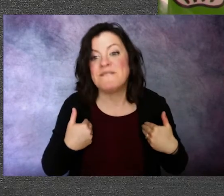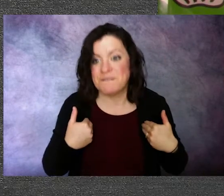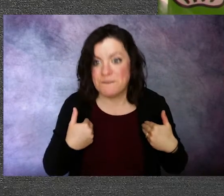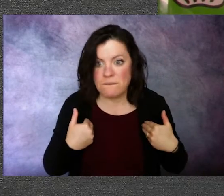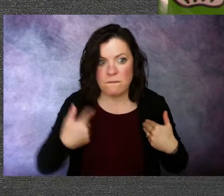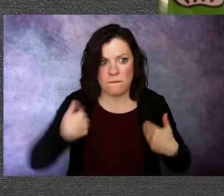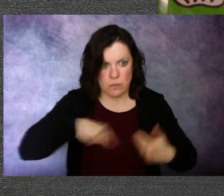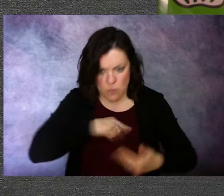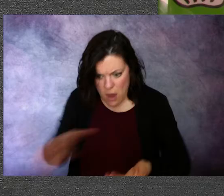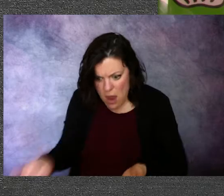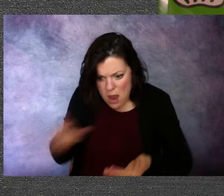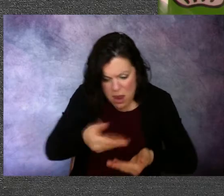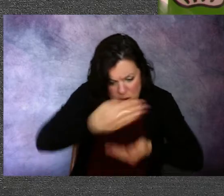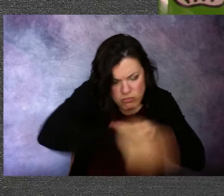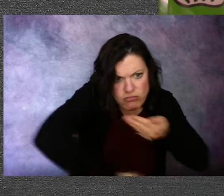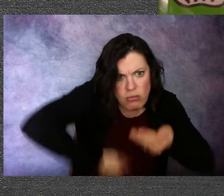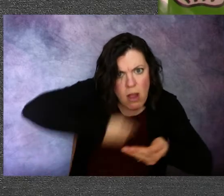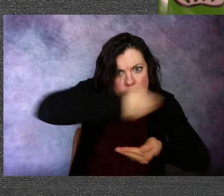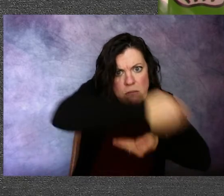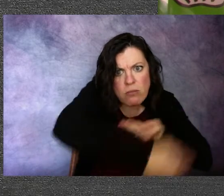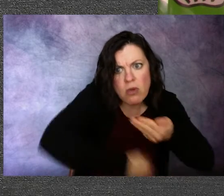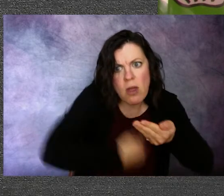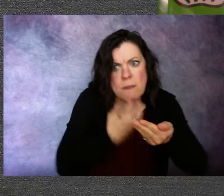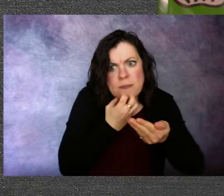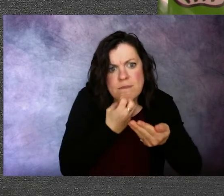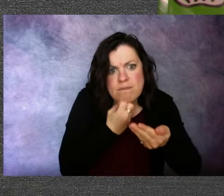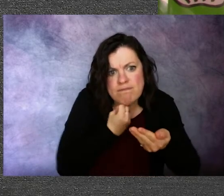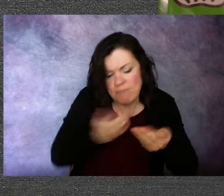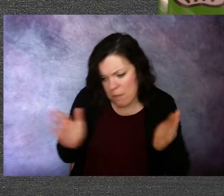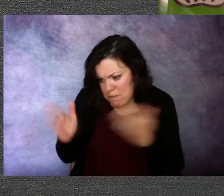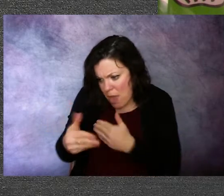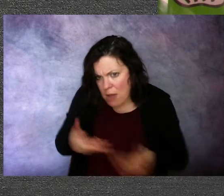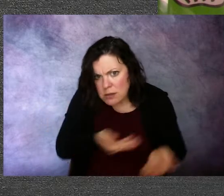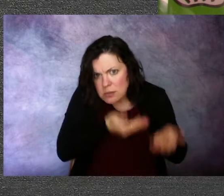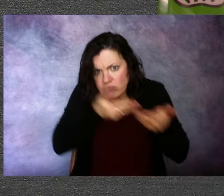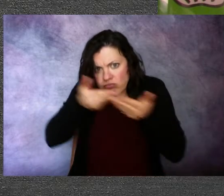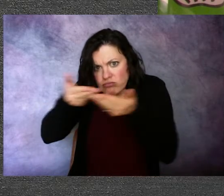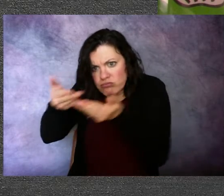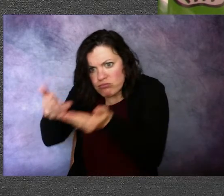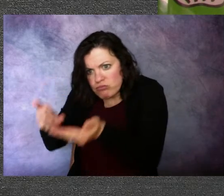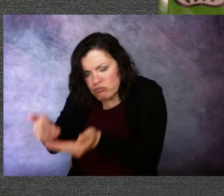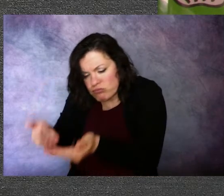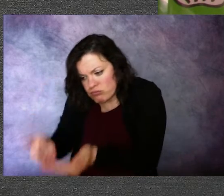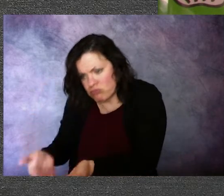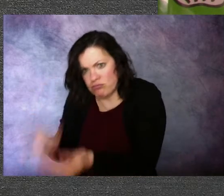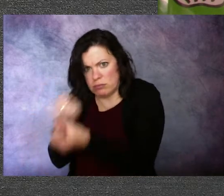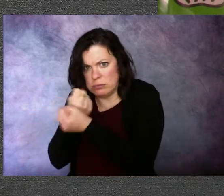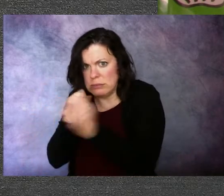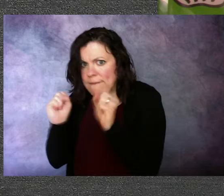"We wrap them in boxes so they stay safe, "and pack them.